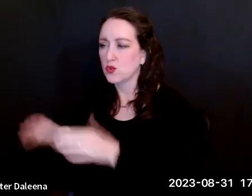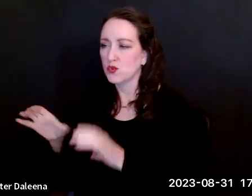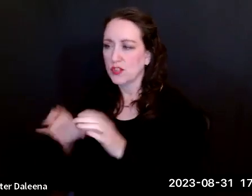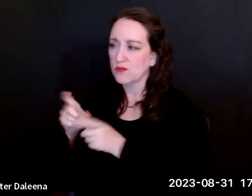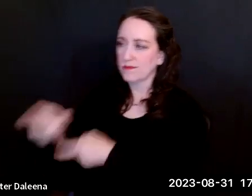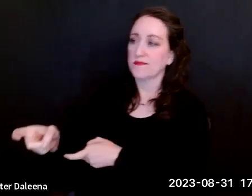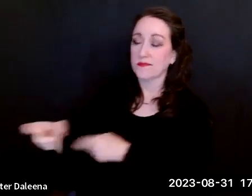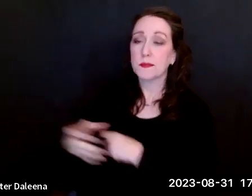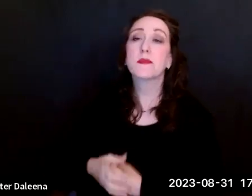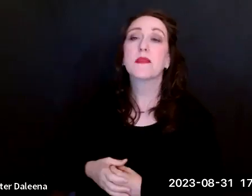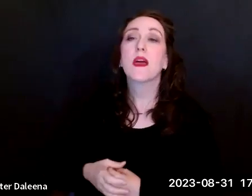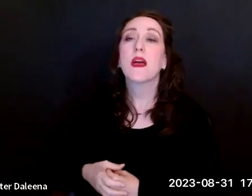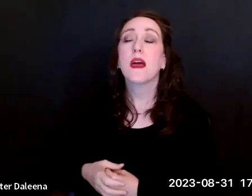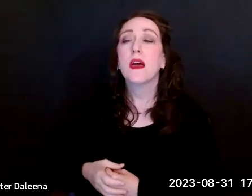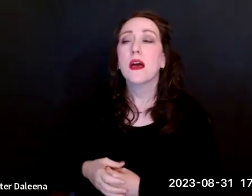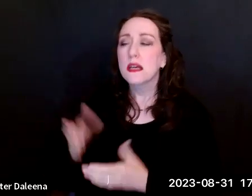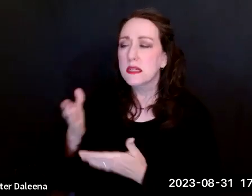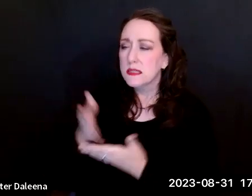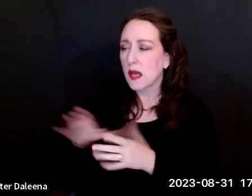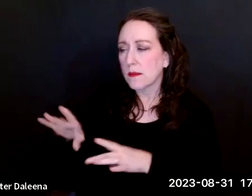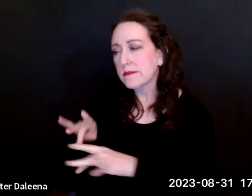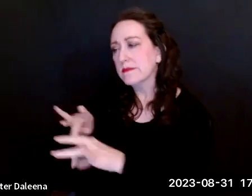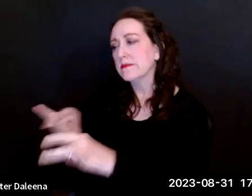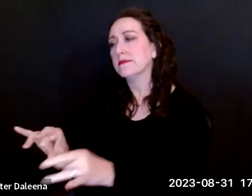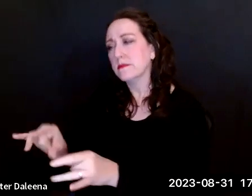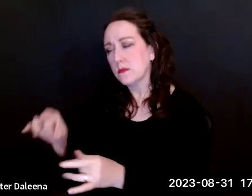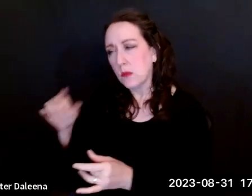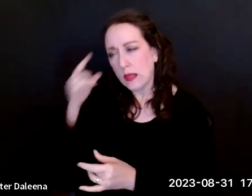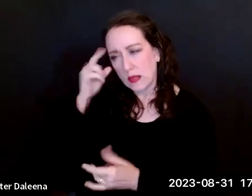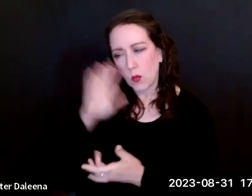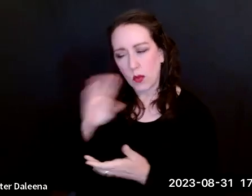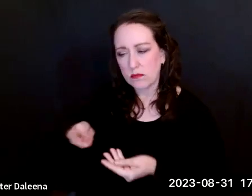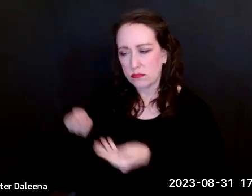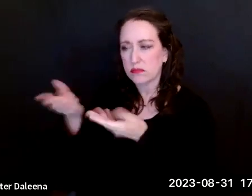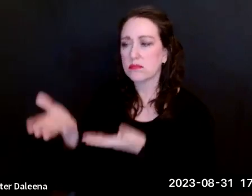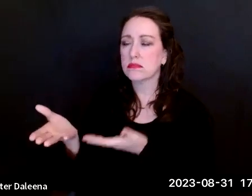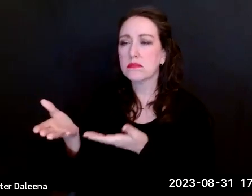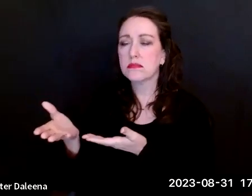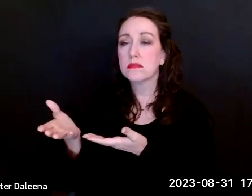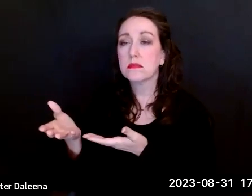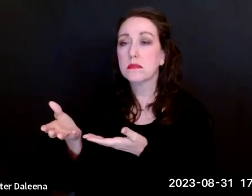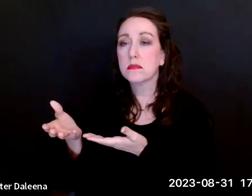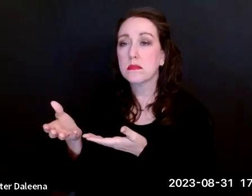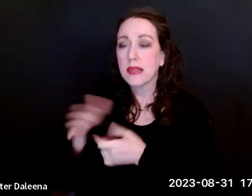um so some of the efficiencies that we think um this will bring to us are in the area of